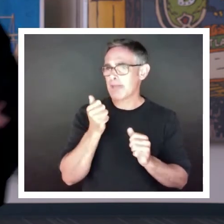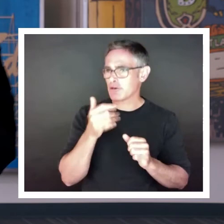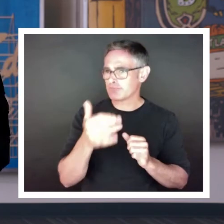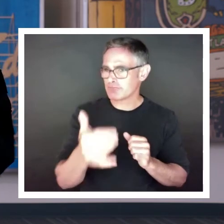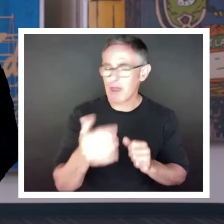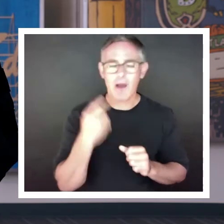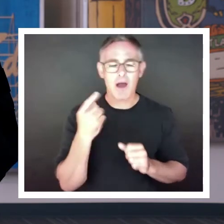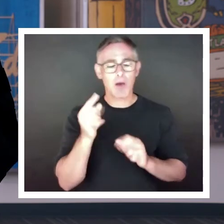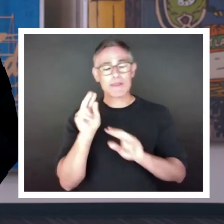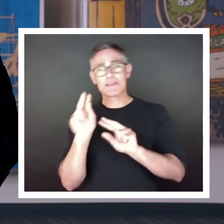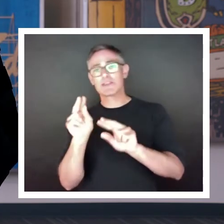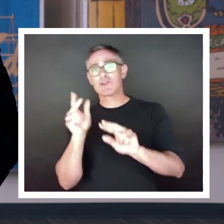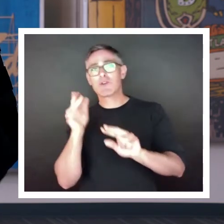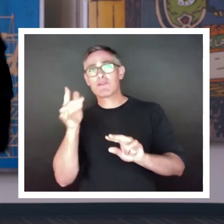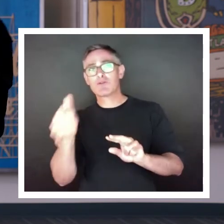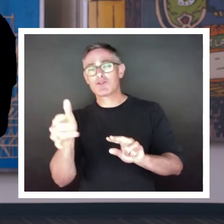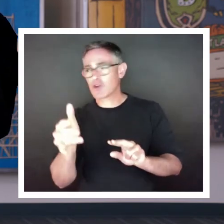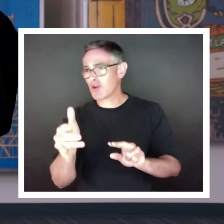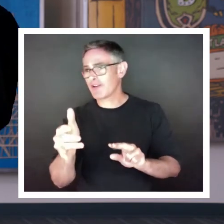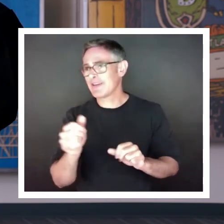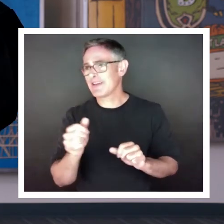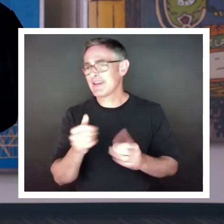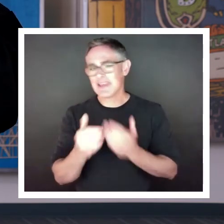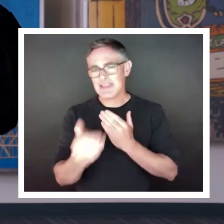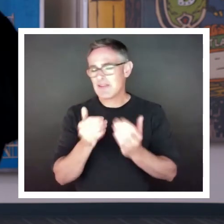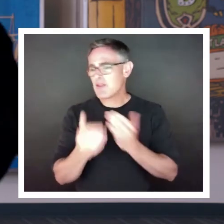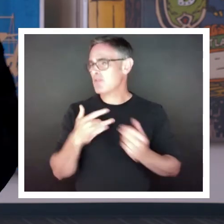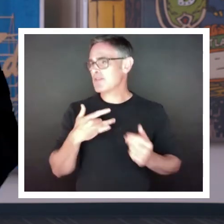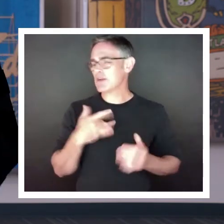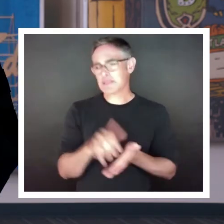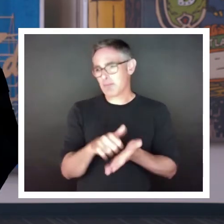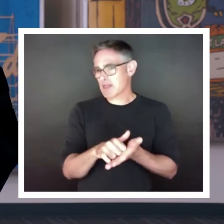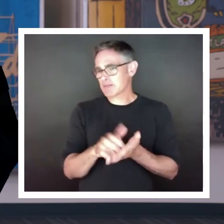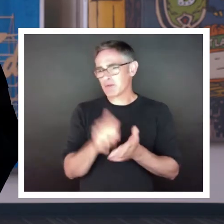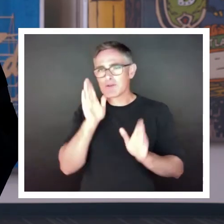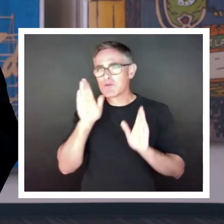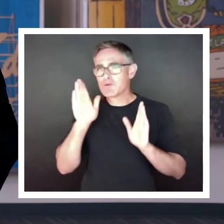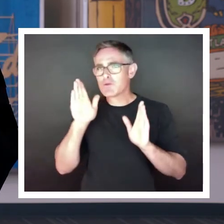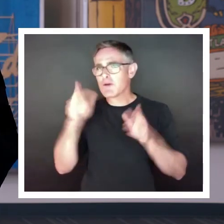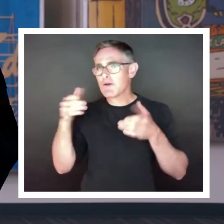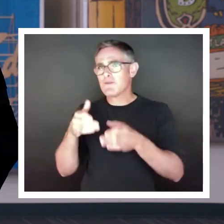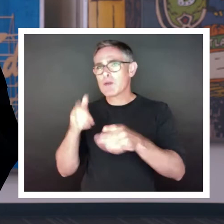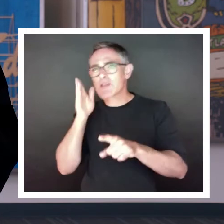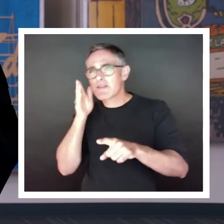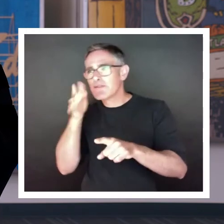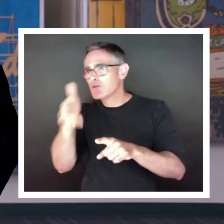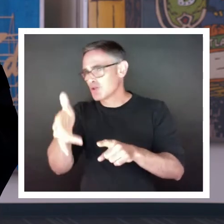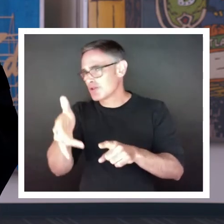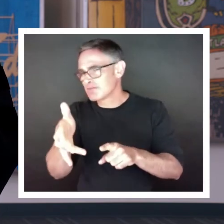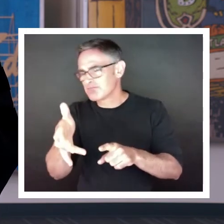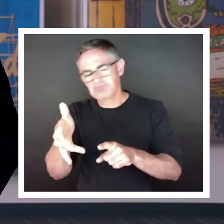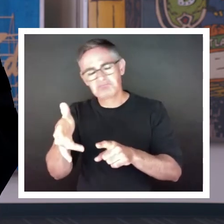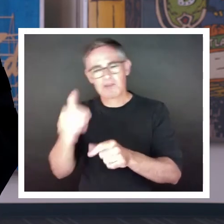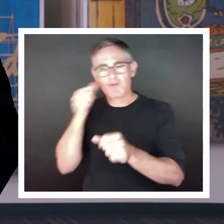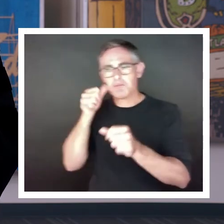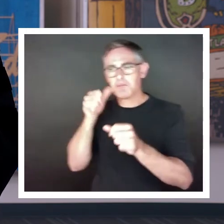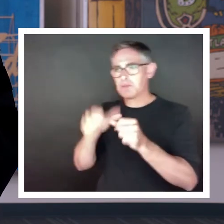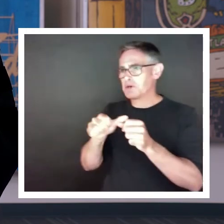even when you feel it is impossible to do just that. And lastly, I wish to tell you that you bear new